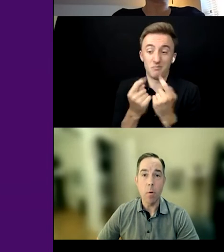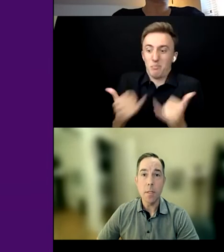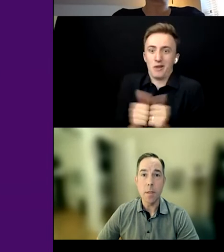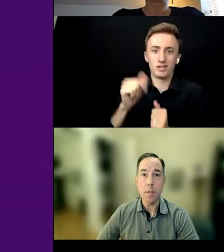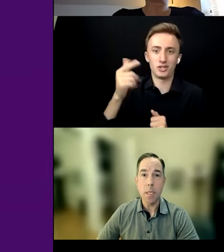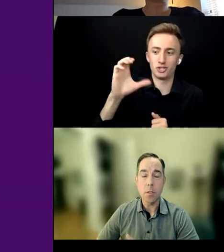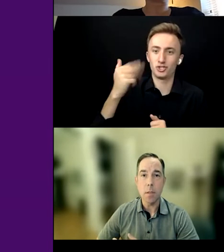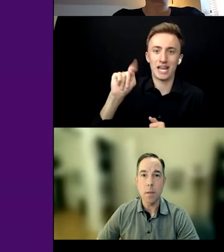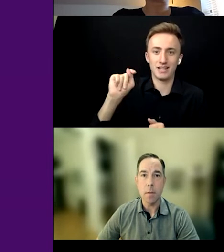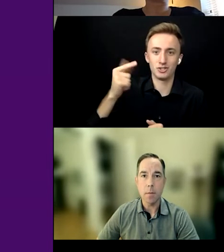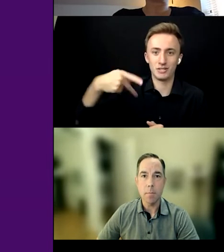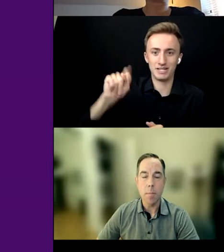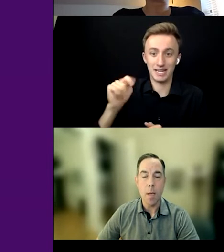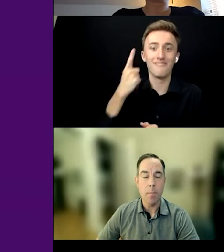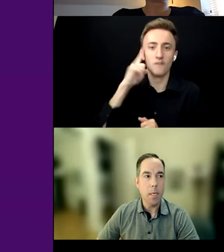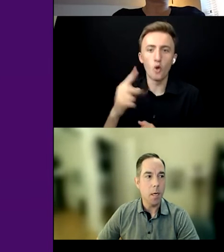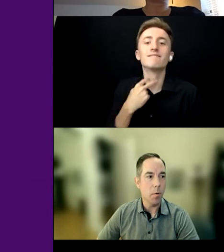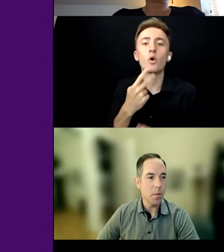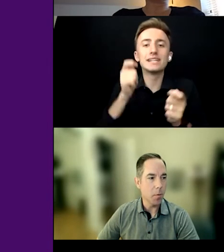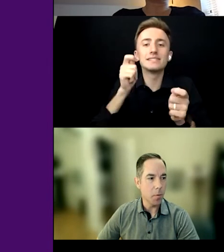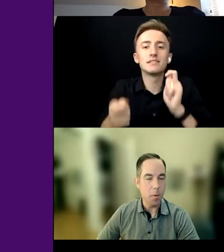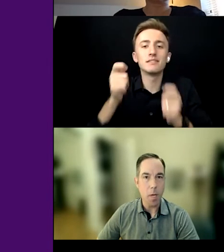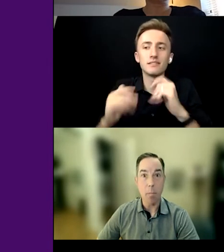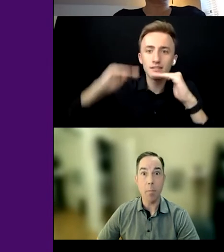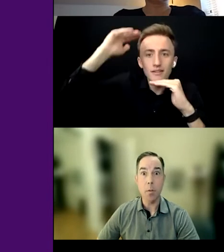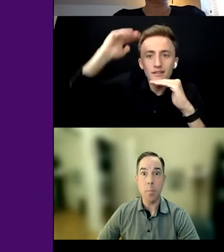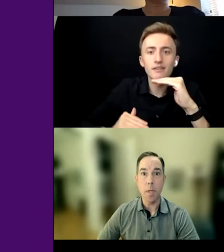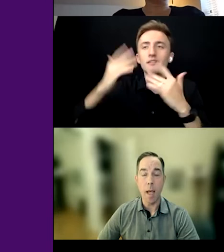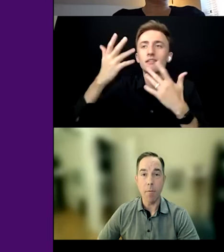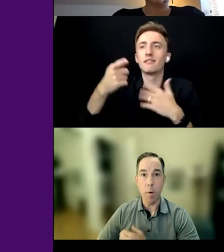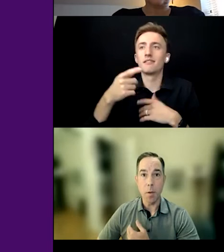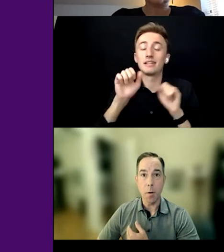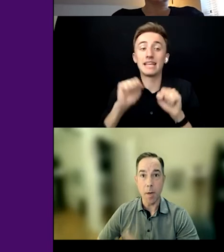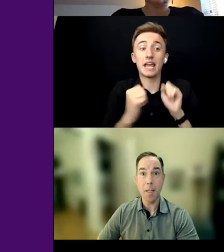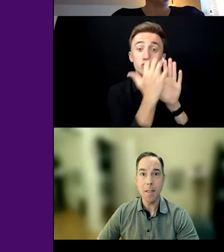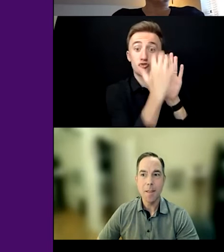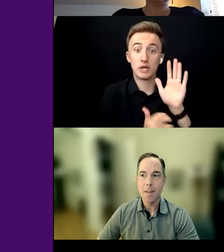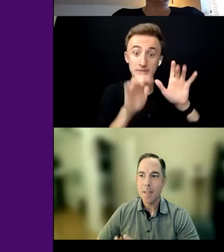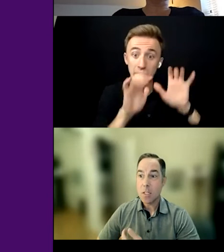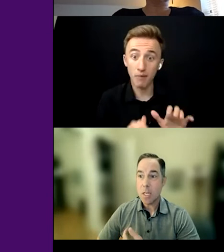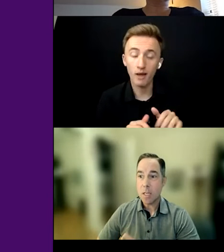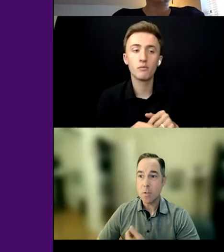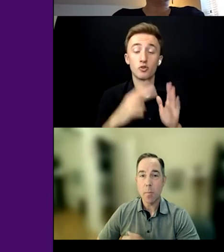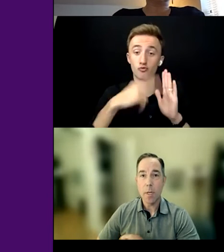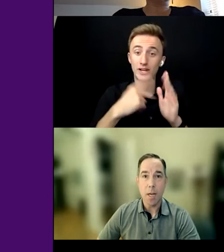voice sensitization and being able to type up the script and have it read correctly. To save so much